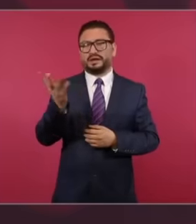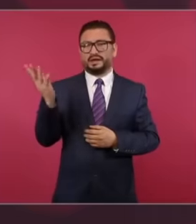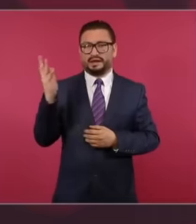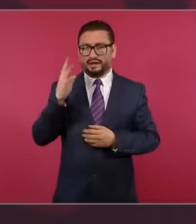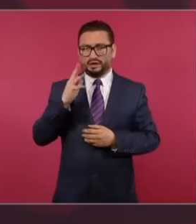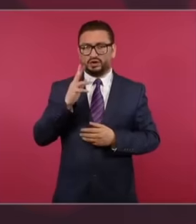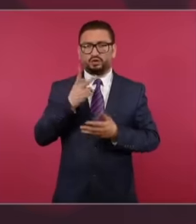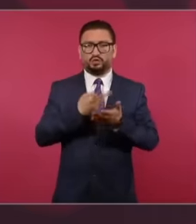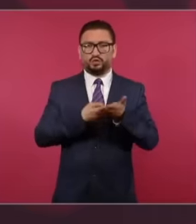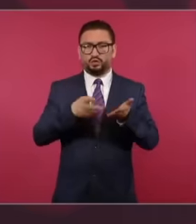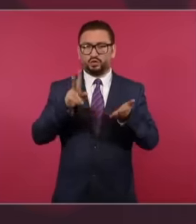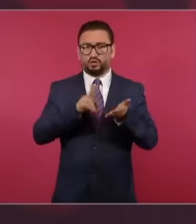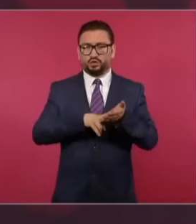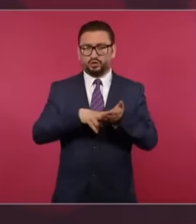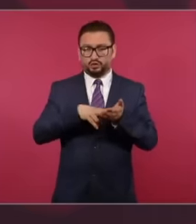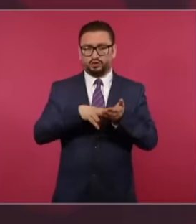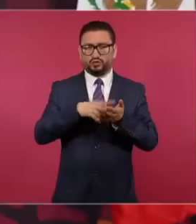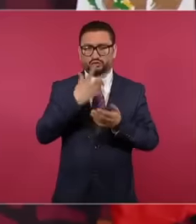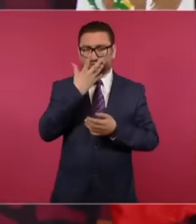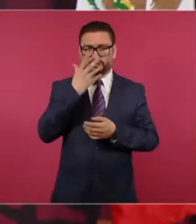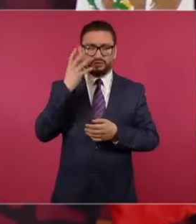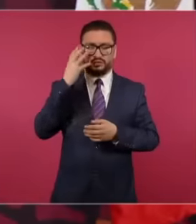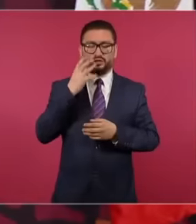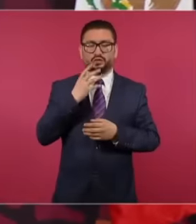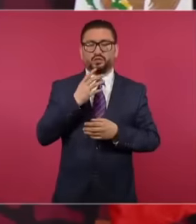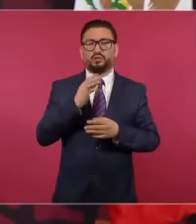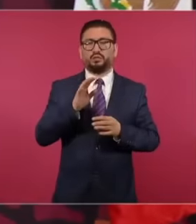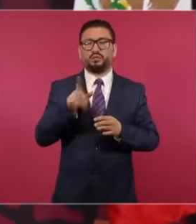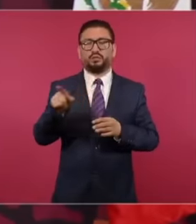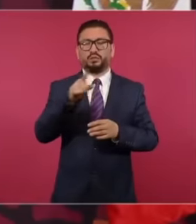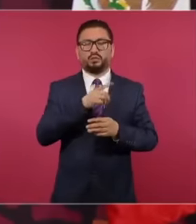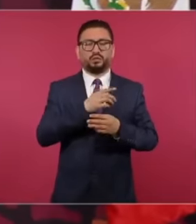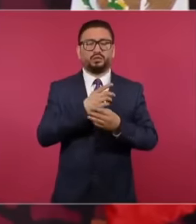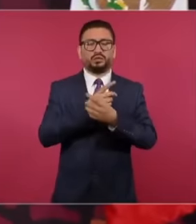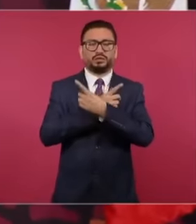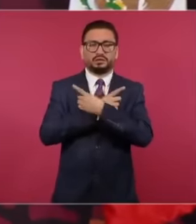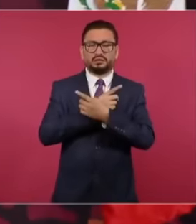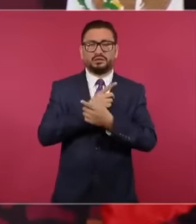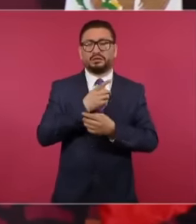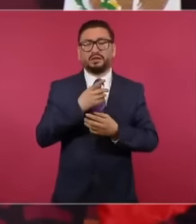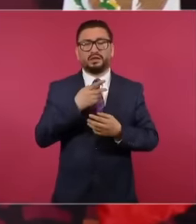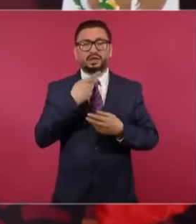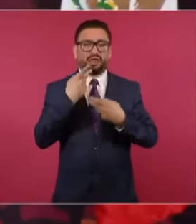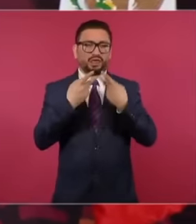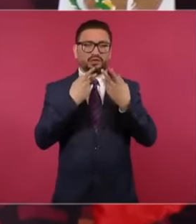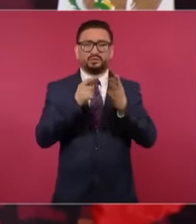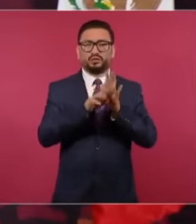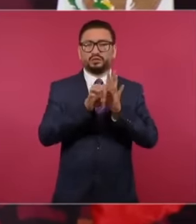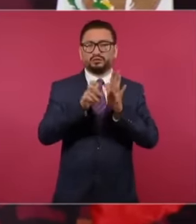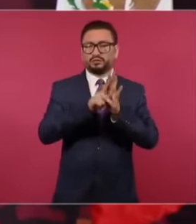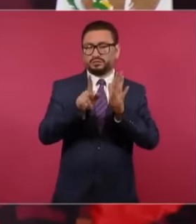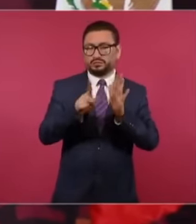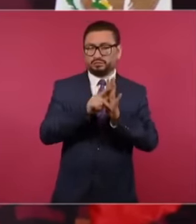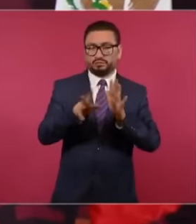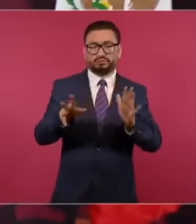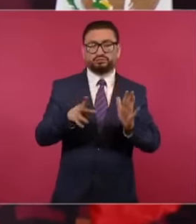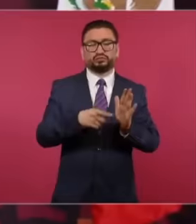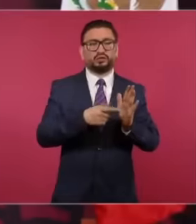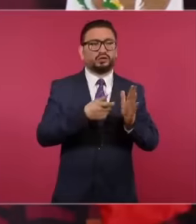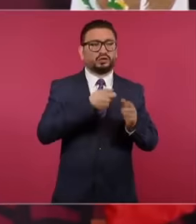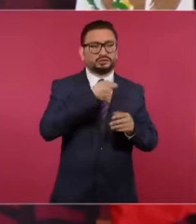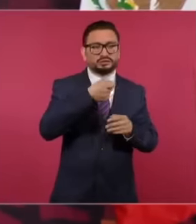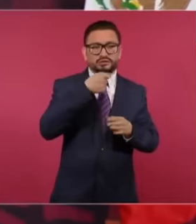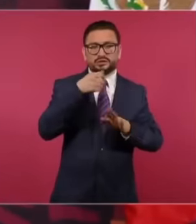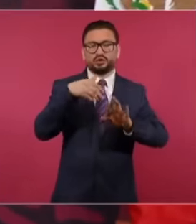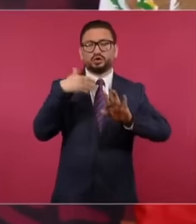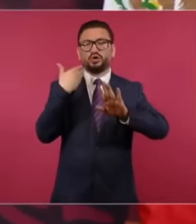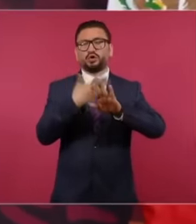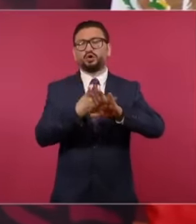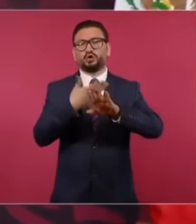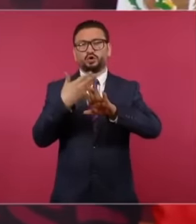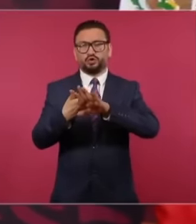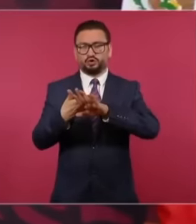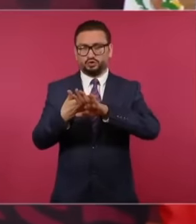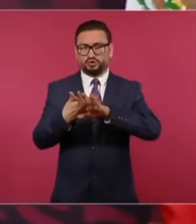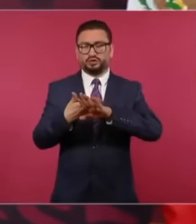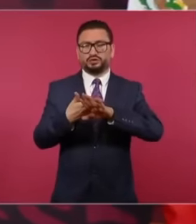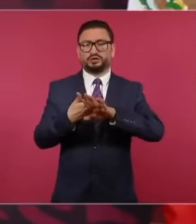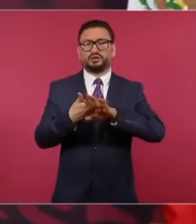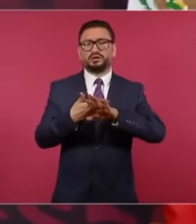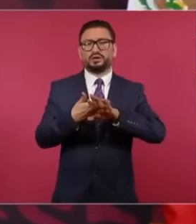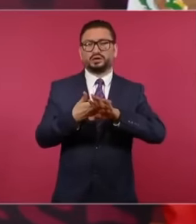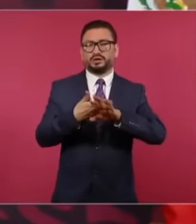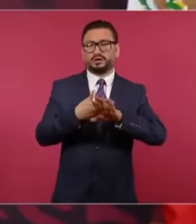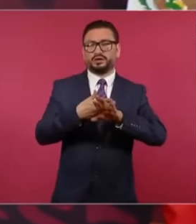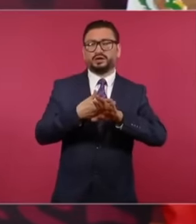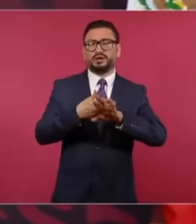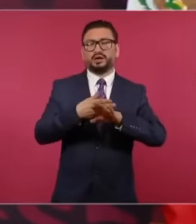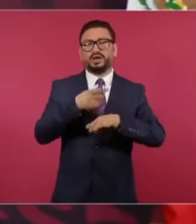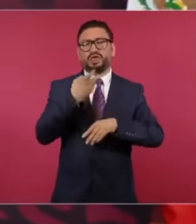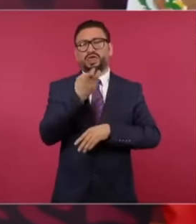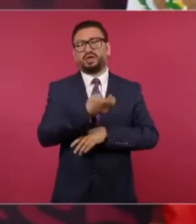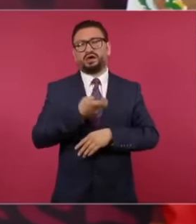standard and suddenly they make reports against someone And they accuse him of corruption or